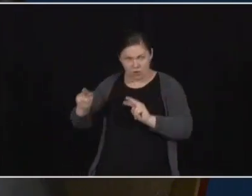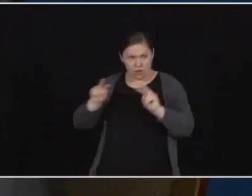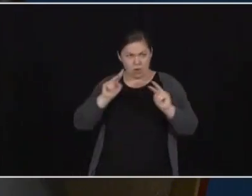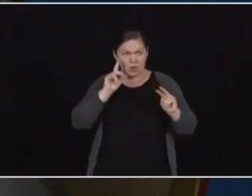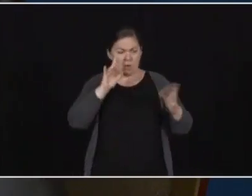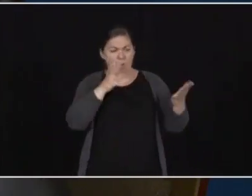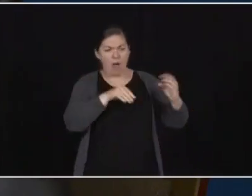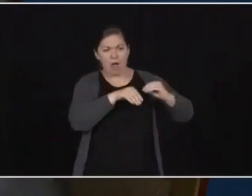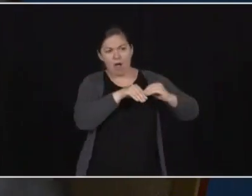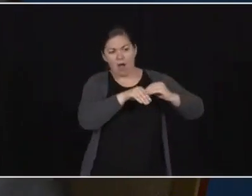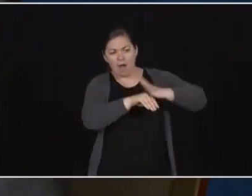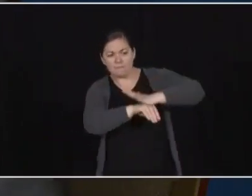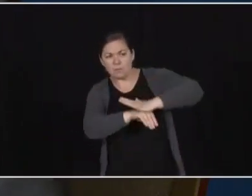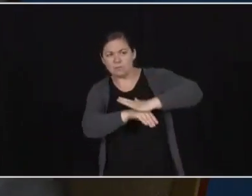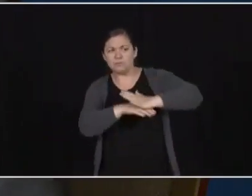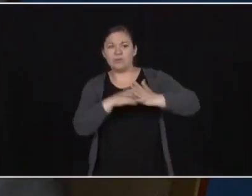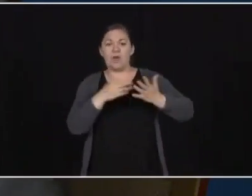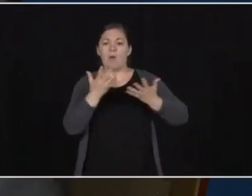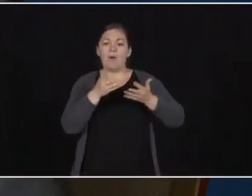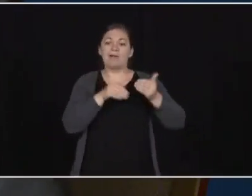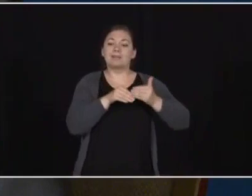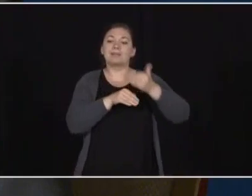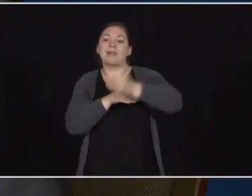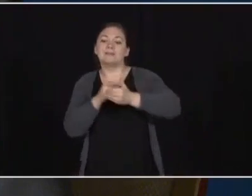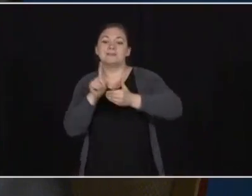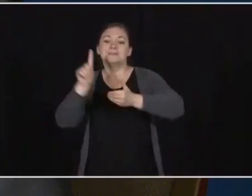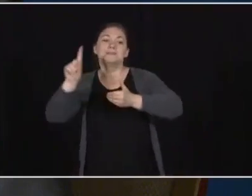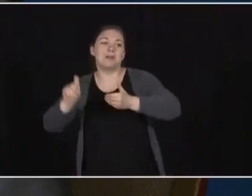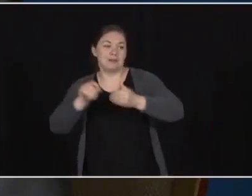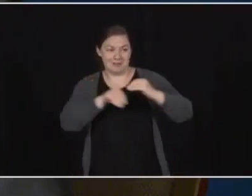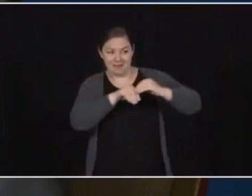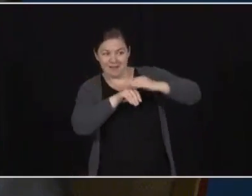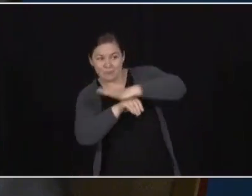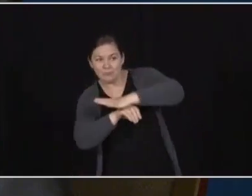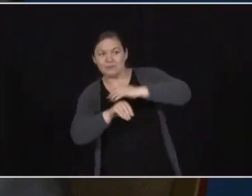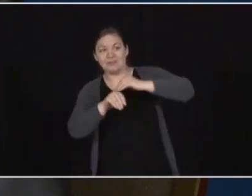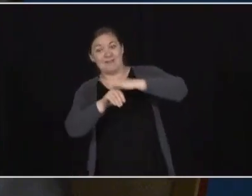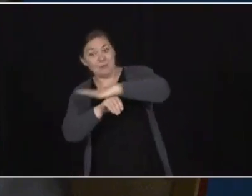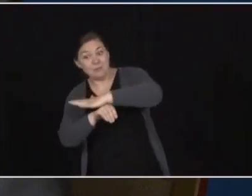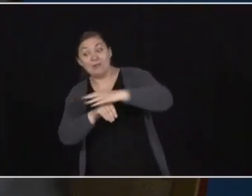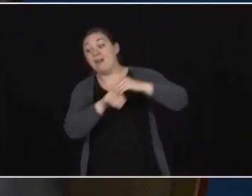A week from now this plan may look different. Some of these groups have moved up into the blue